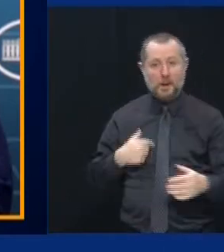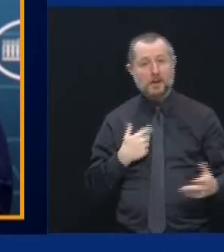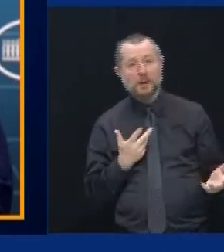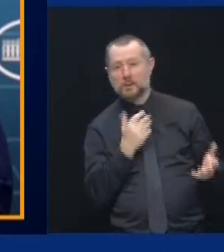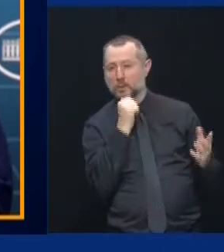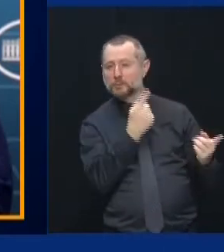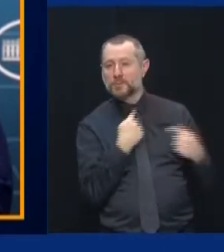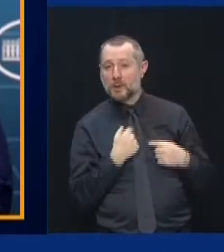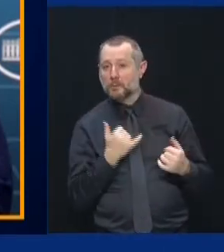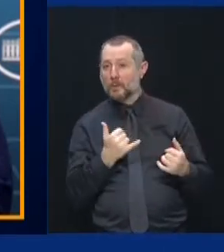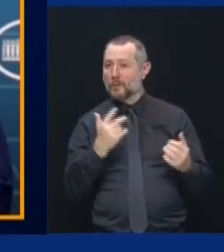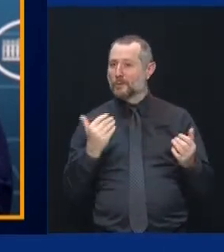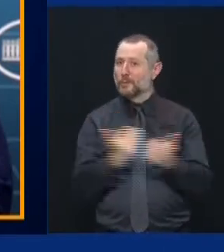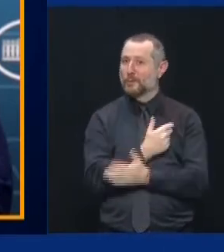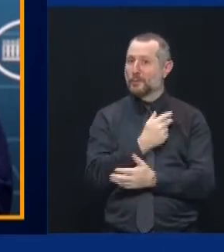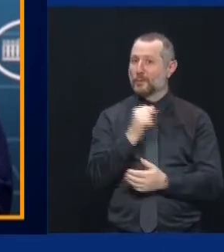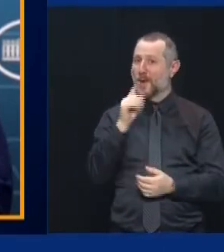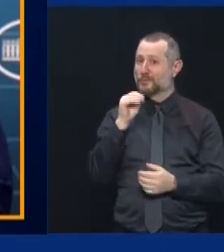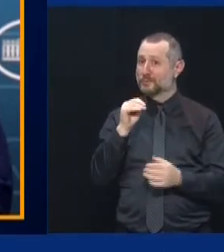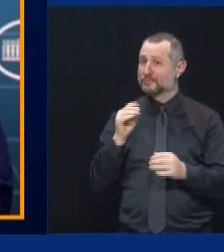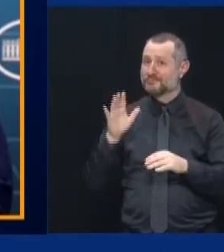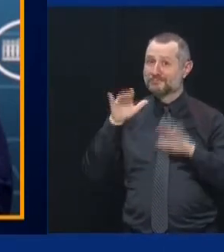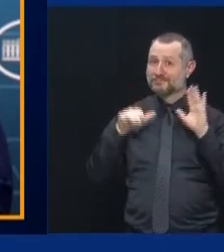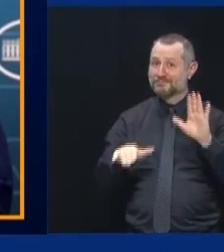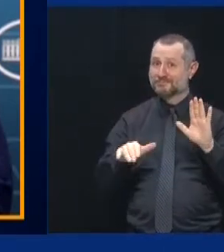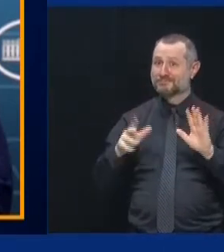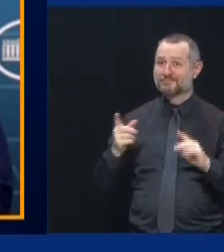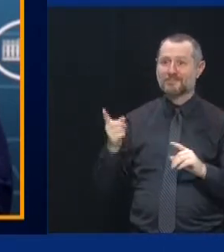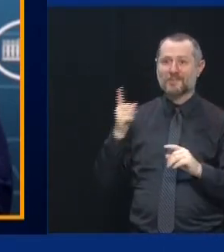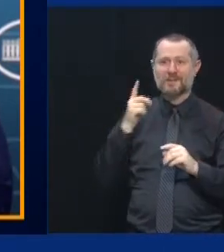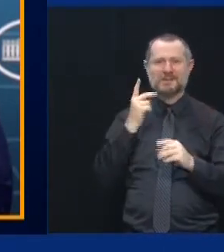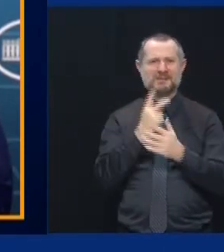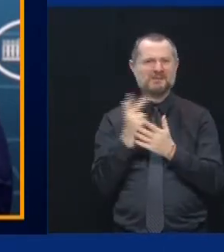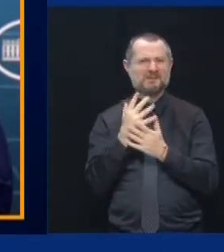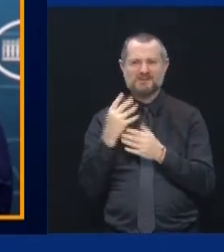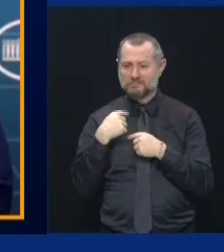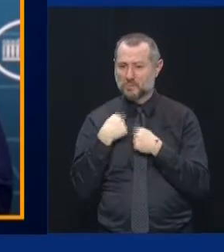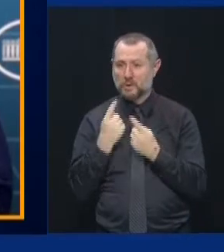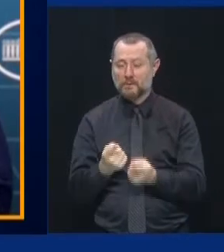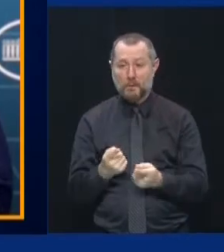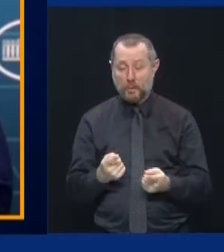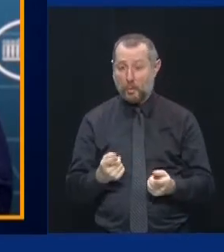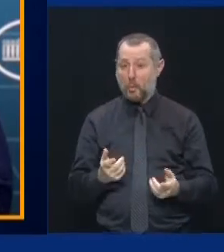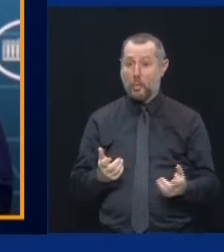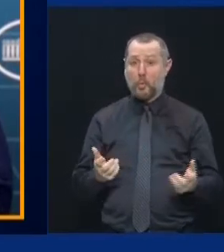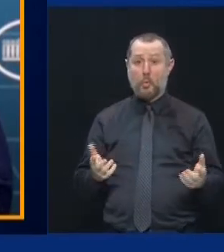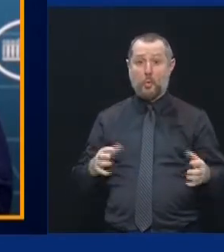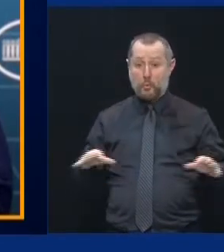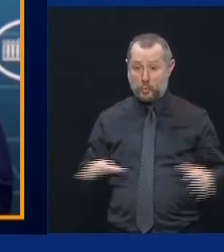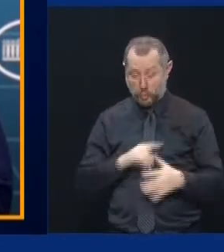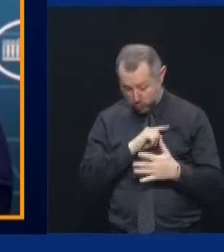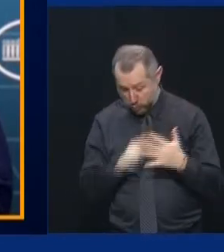I MADE THE CASE FOR A YEAR AND IT WAS VERY LITTLE RESPONSE. WHAT YOU HAVE DONE IN SUCH A